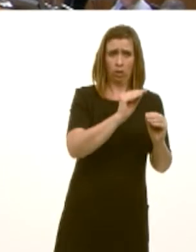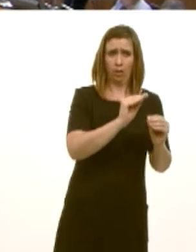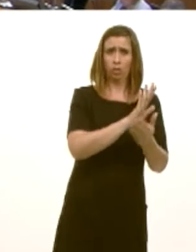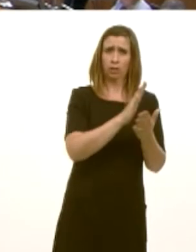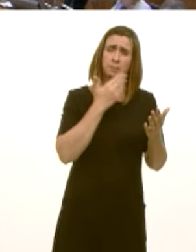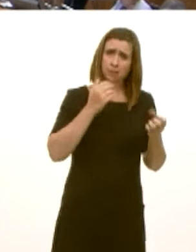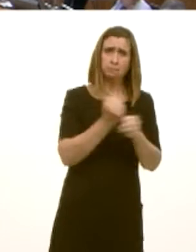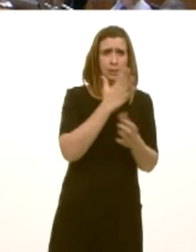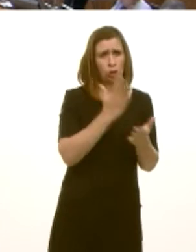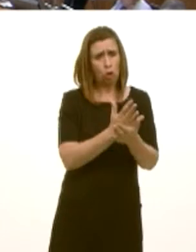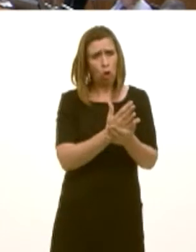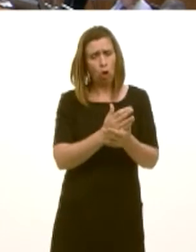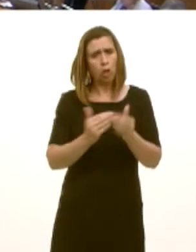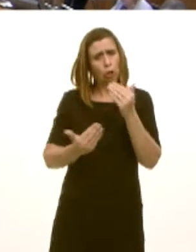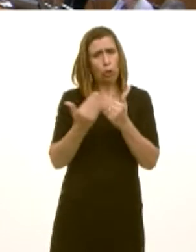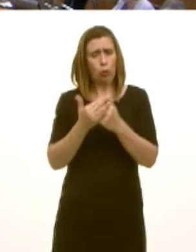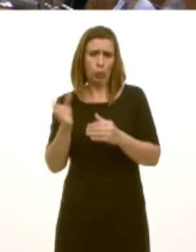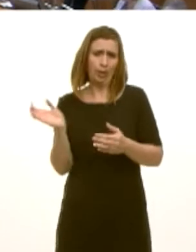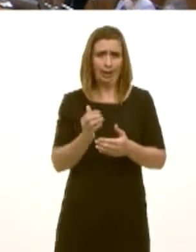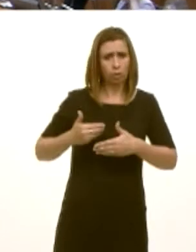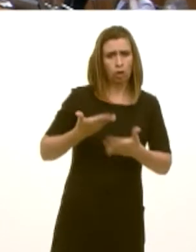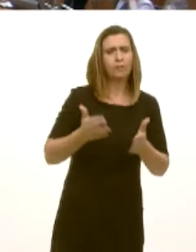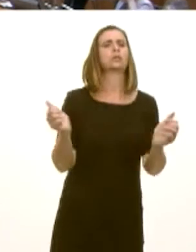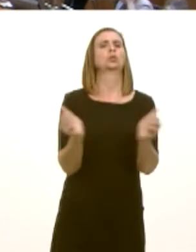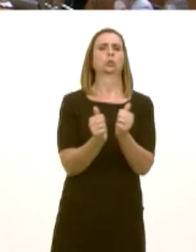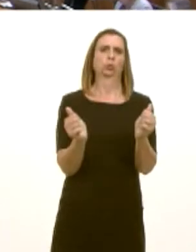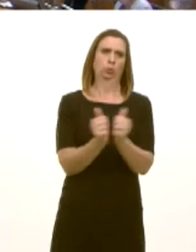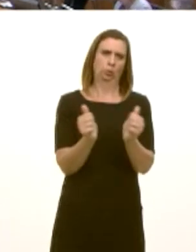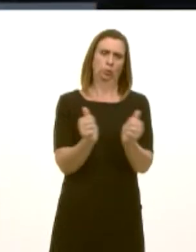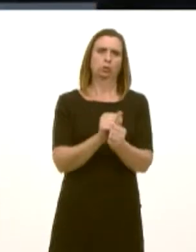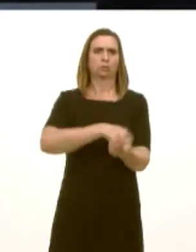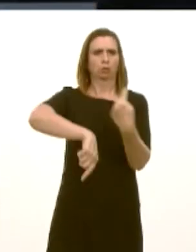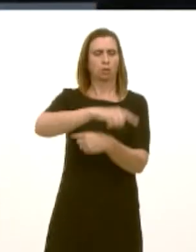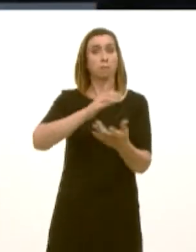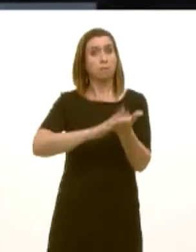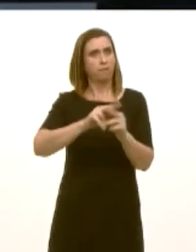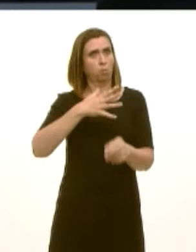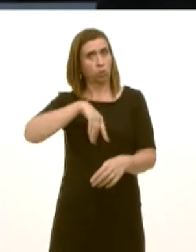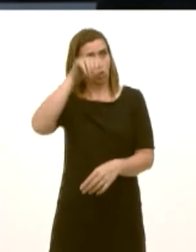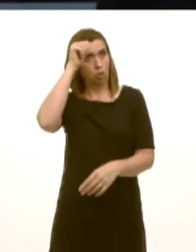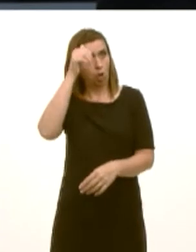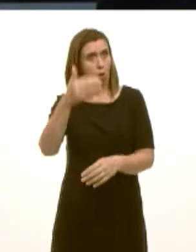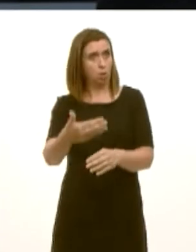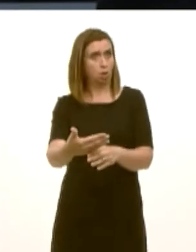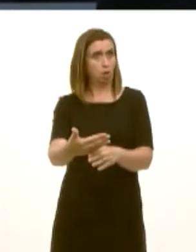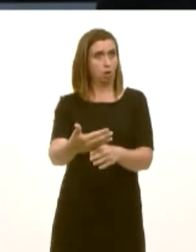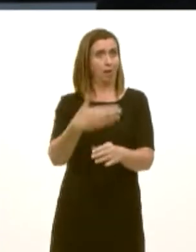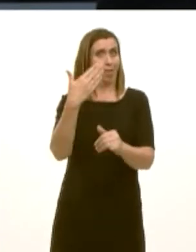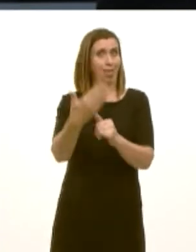are fit for purpose and that both parents and staff receive some certainty before that service finishes at the end of the school term?